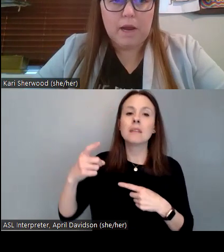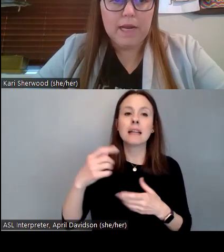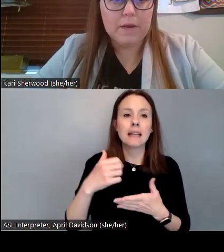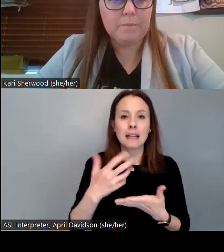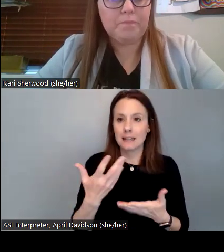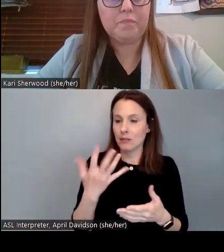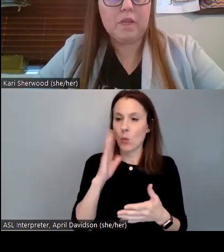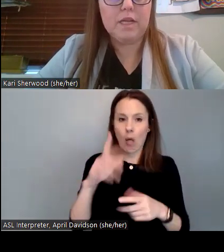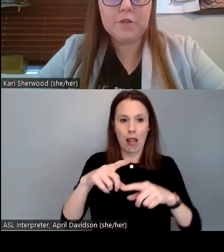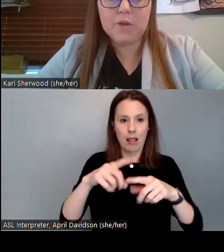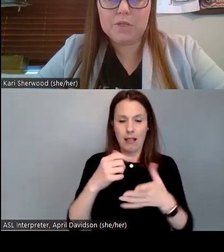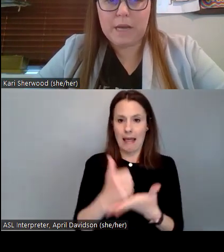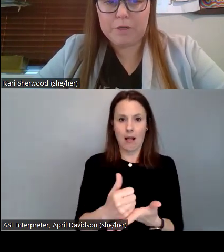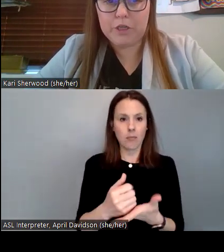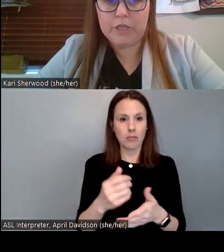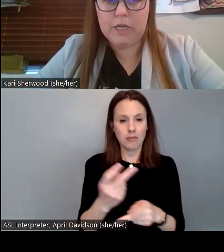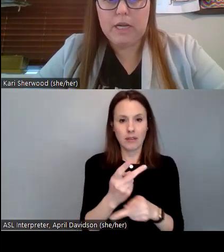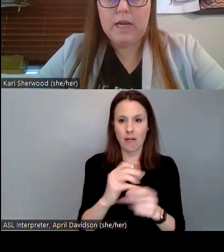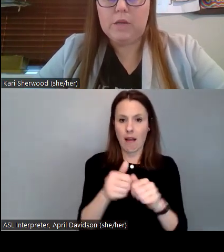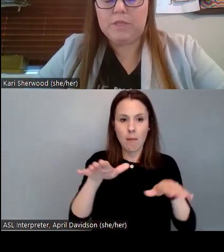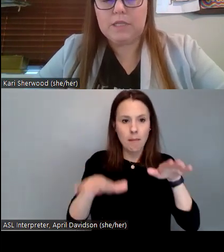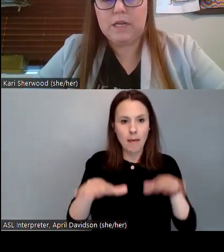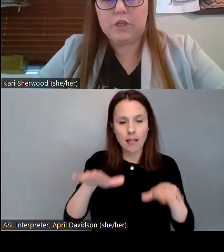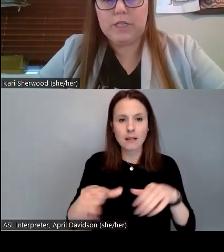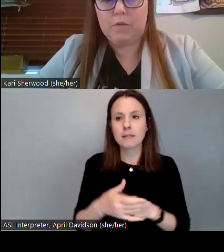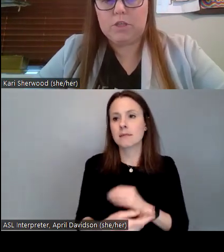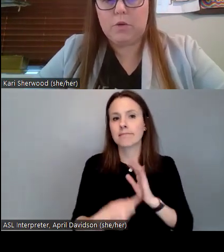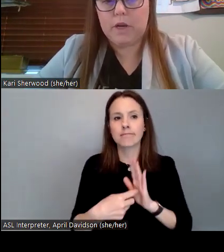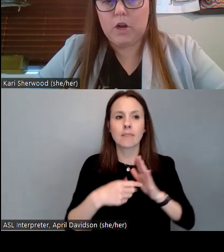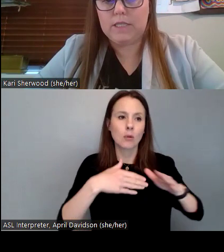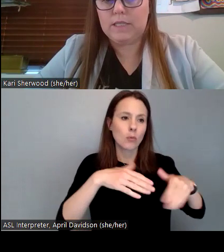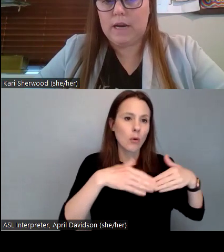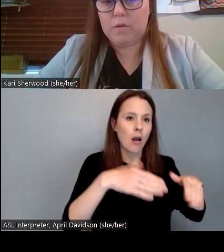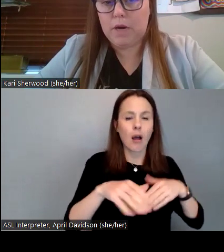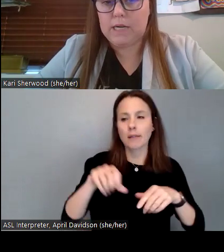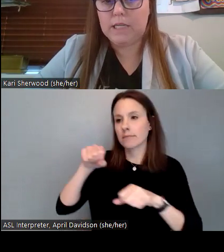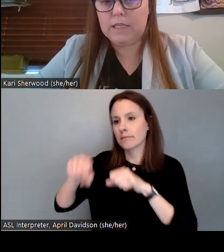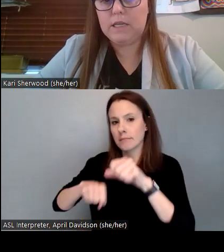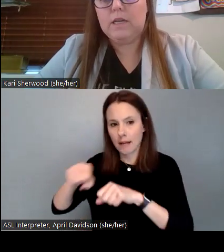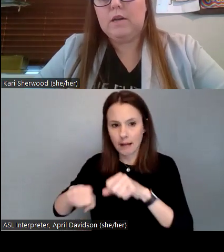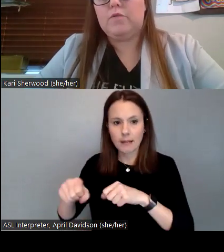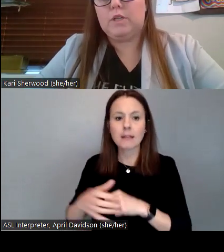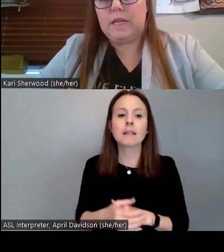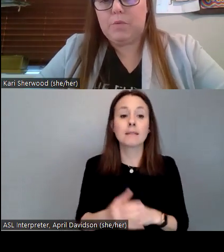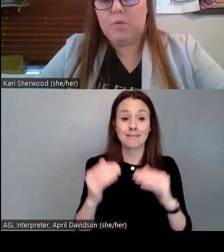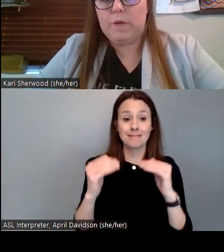bike. Interoception helps us to understand what s going on inside our bodies; for example,